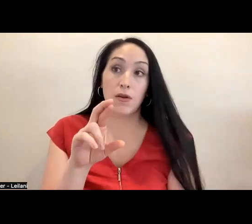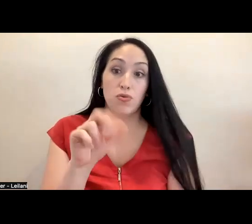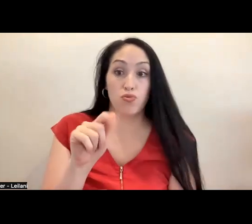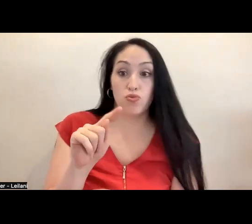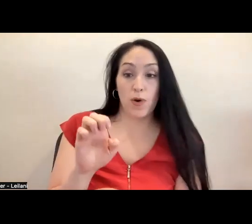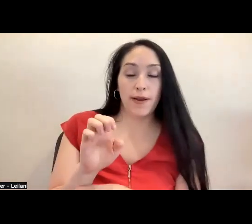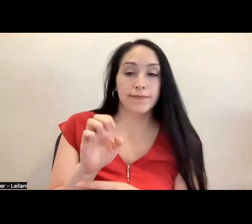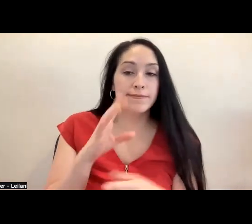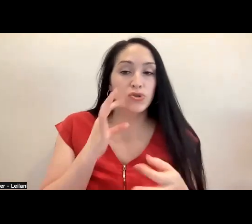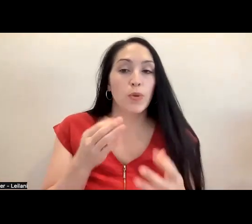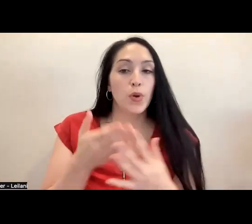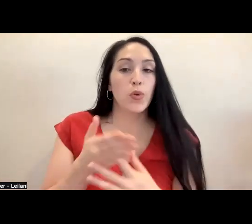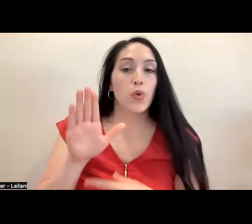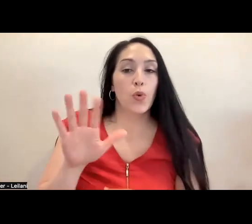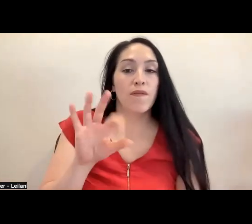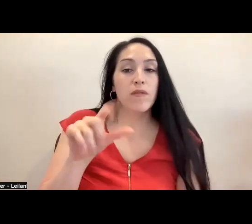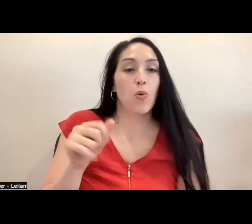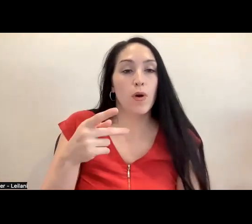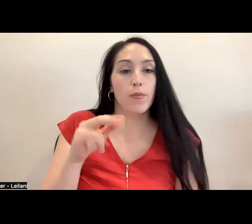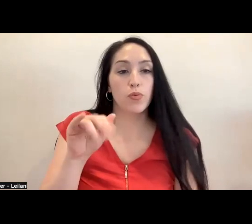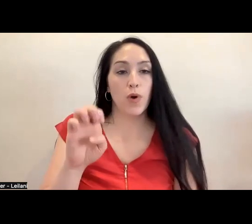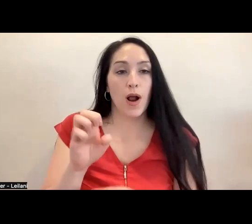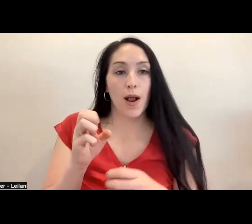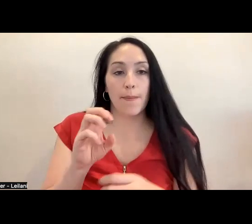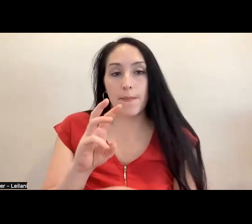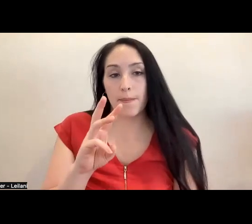4 and a half percent annually is what it's returning now.